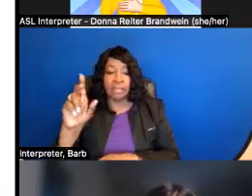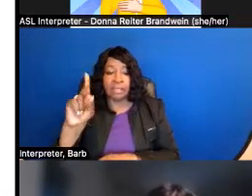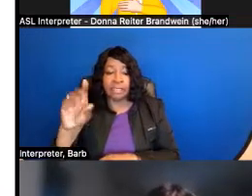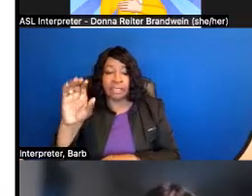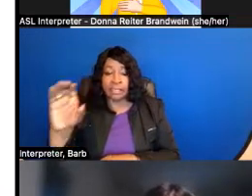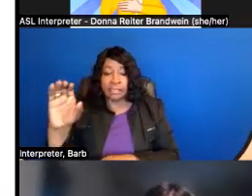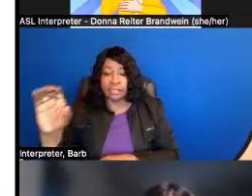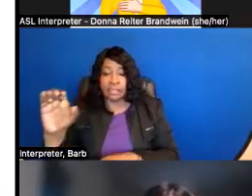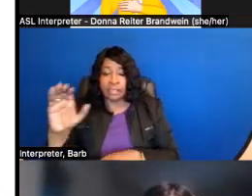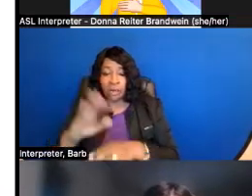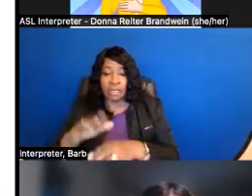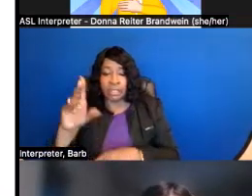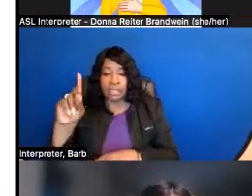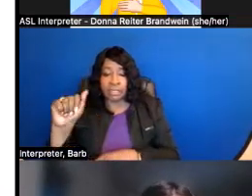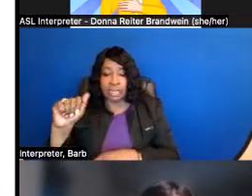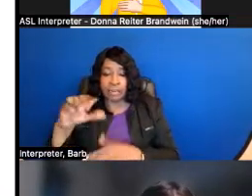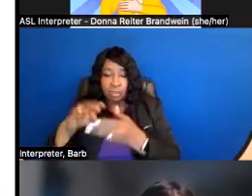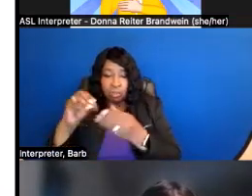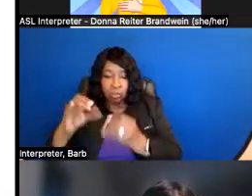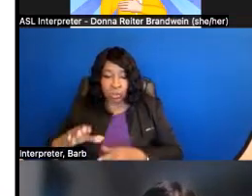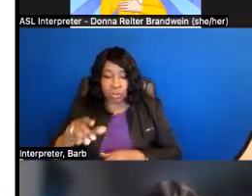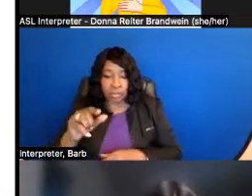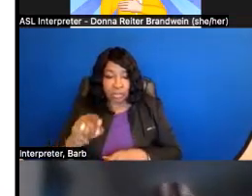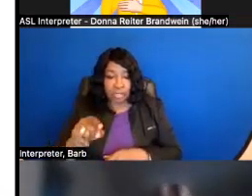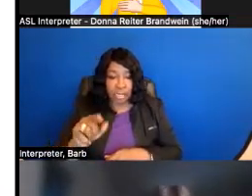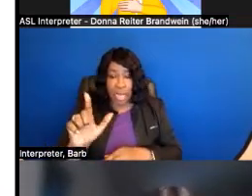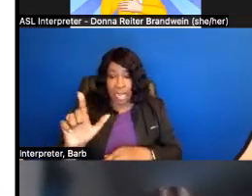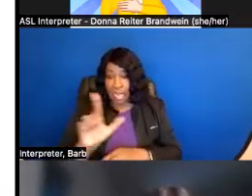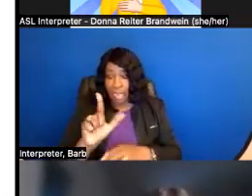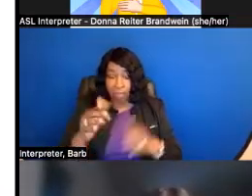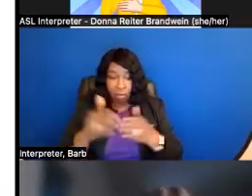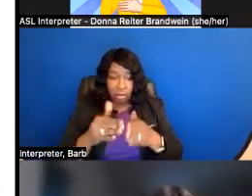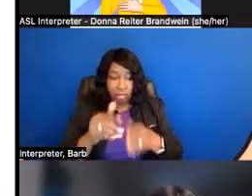We have in the bottom left corner, the DCC Symposium logo,